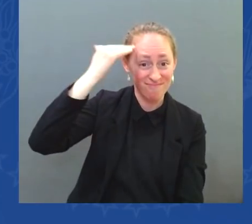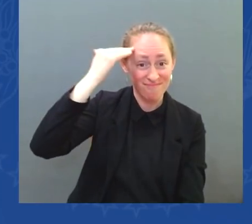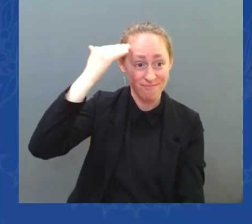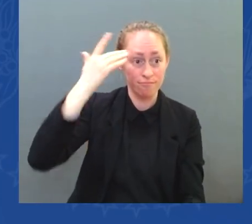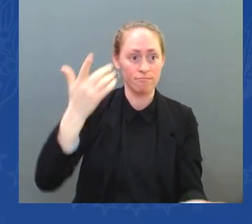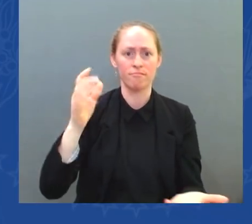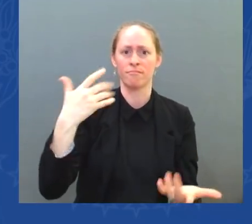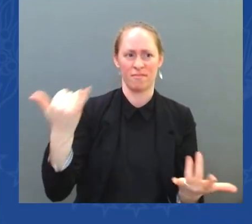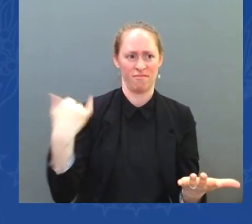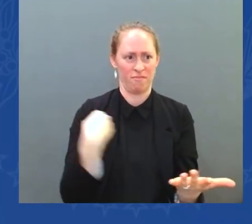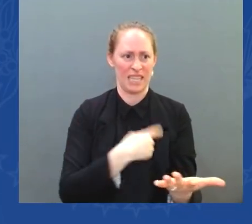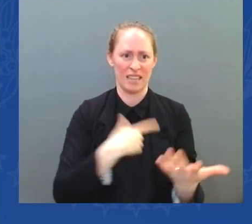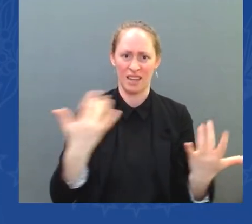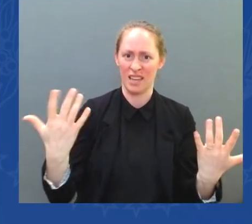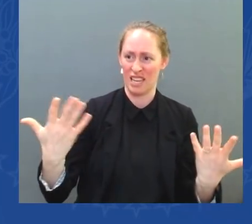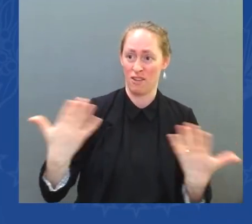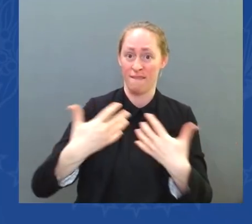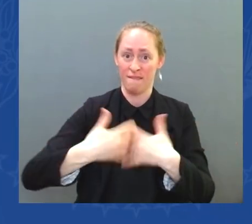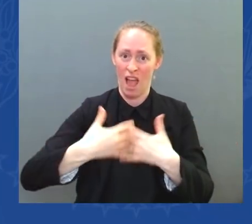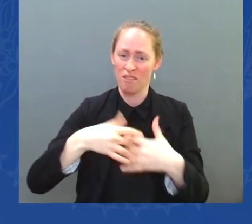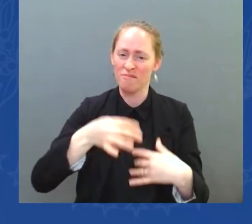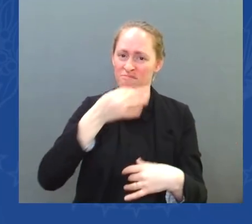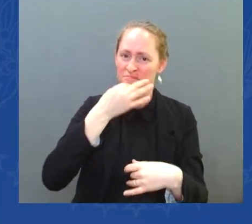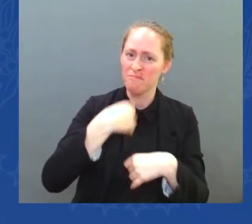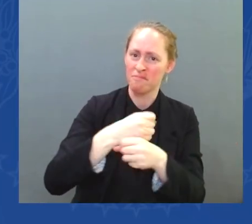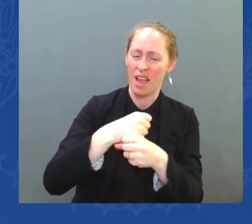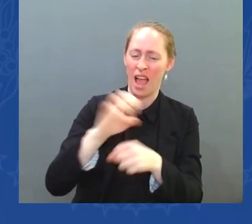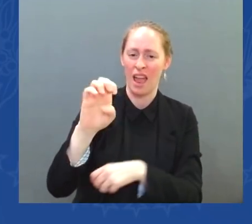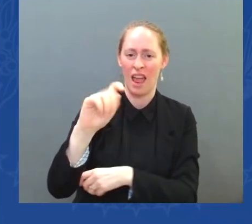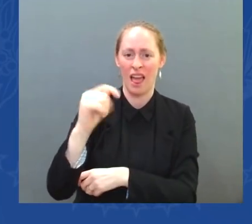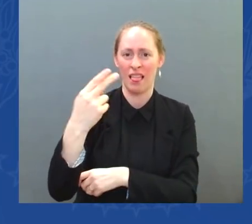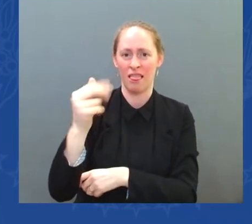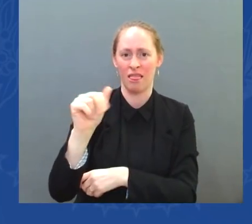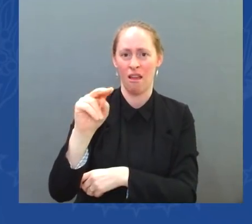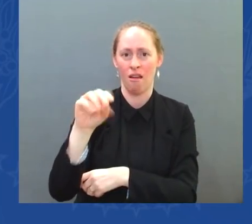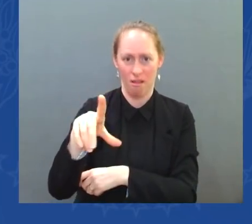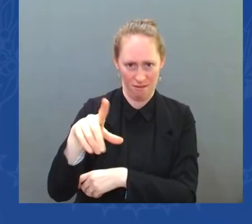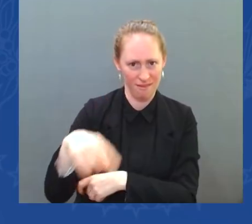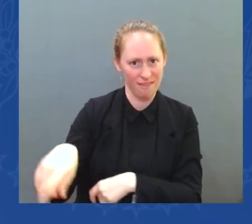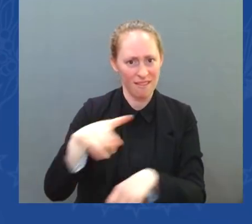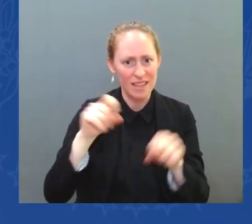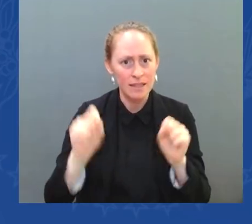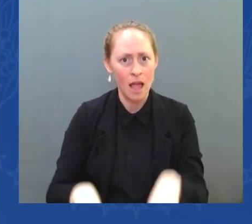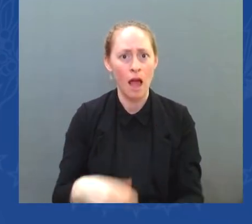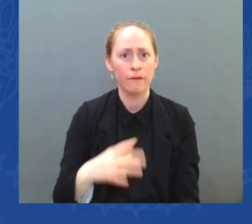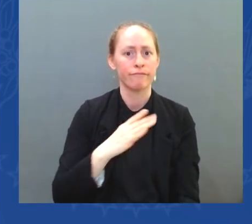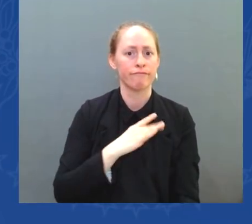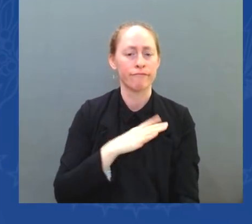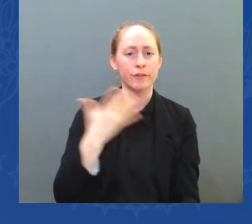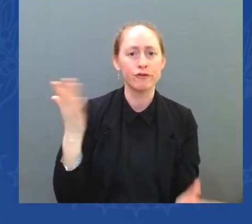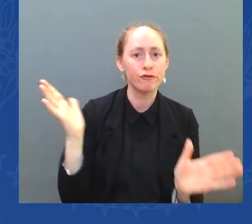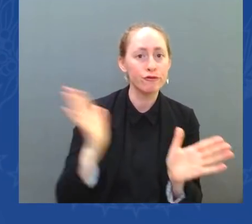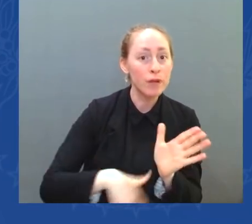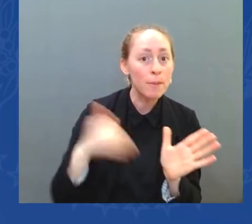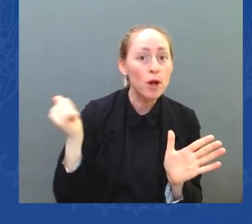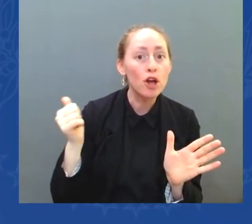is significantly cheaper at the pump, reduces our carbon emissions and provides good paying jobs